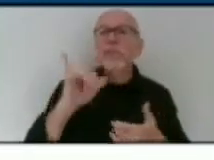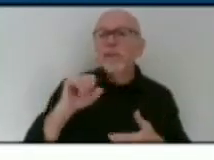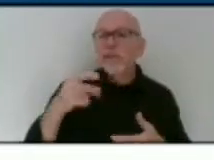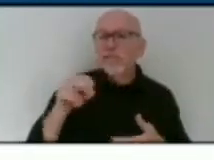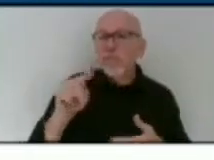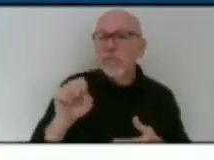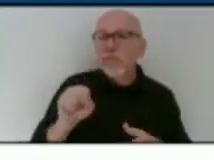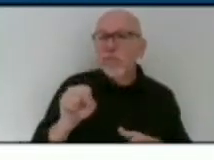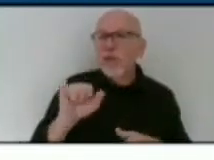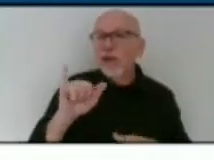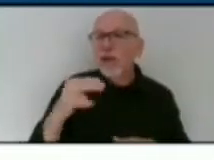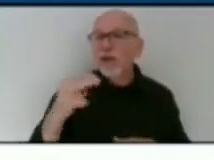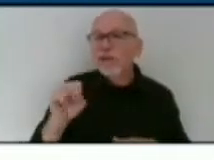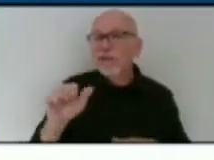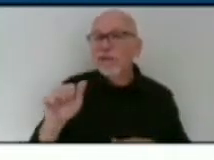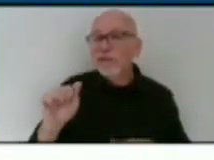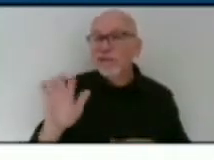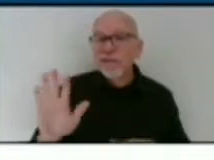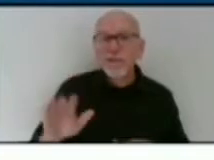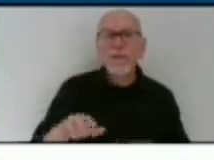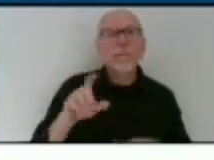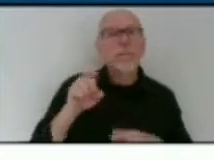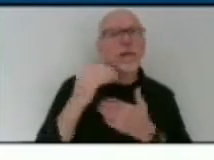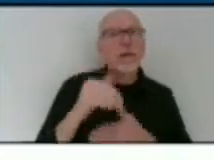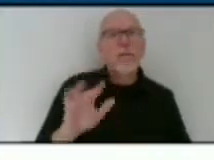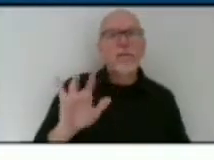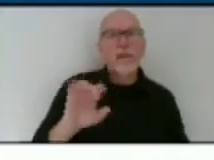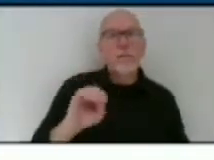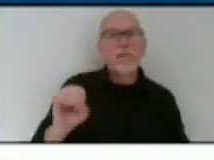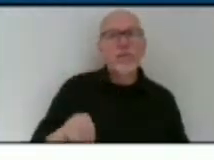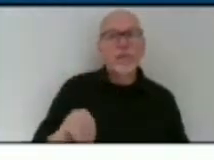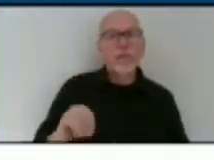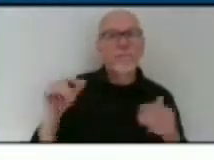is limited to 25% capacity in consultation with local health